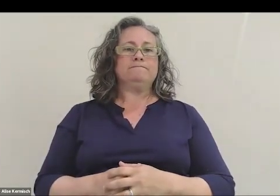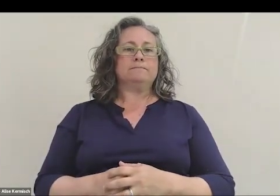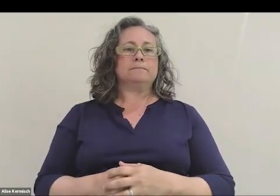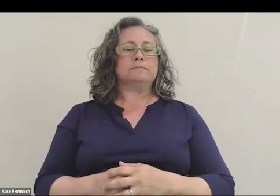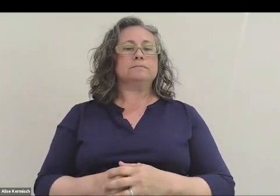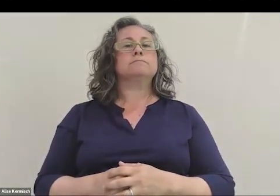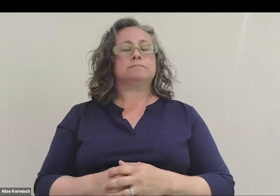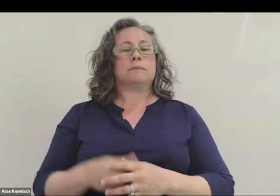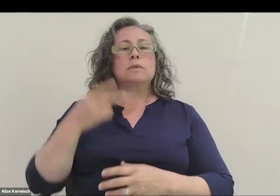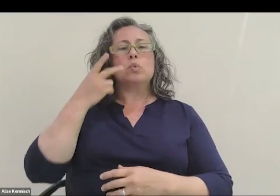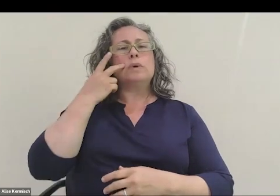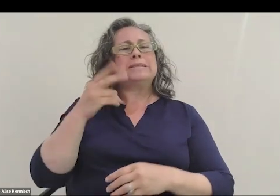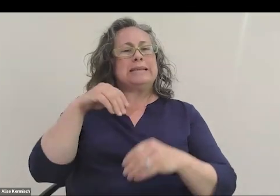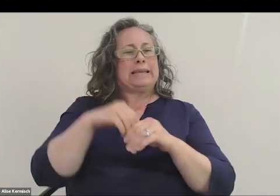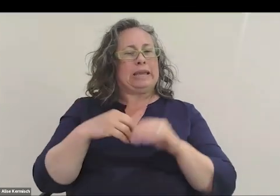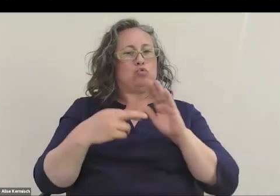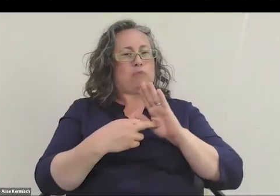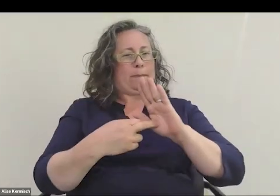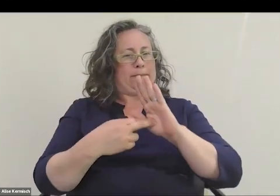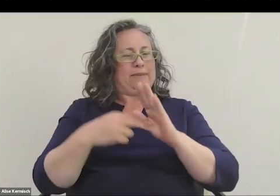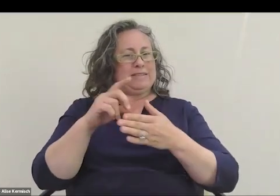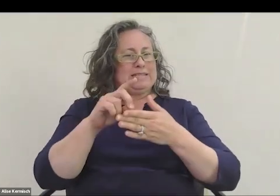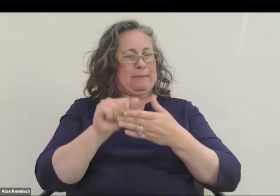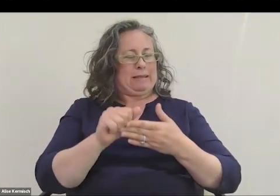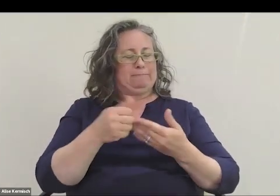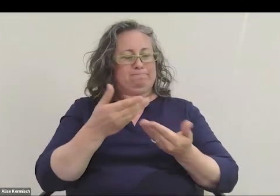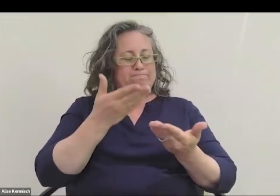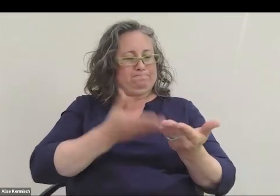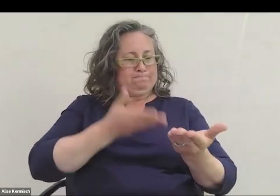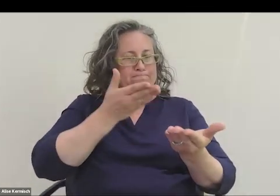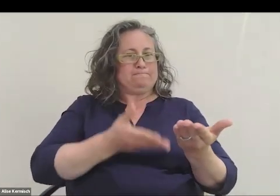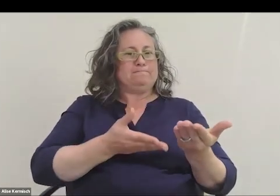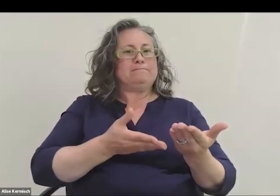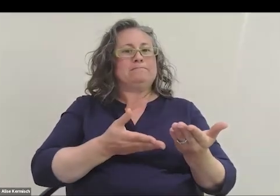We see in these representations of disability this disability cast as brokenness or aberration.